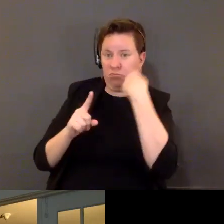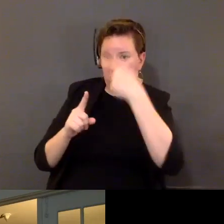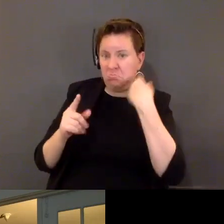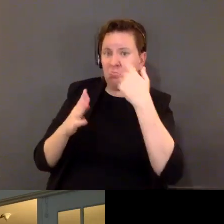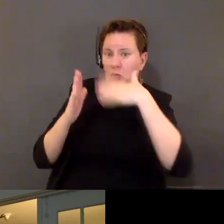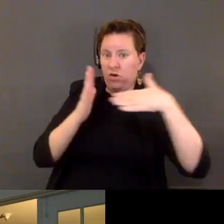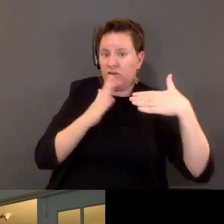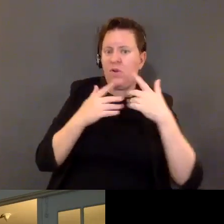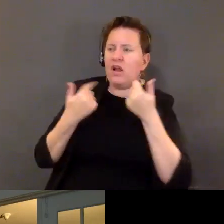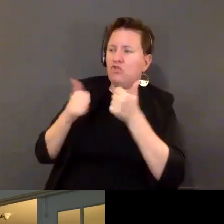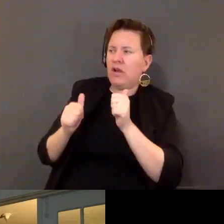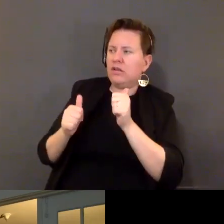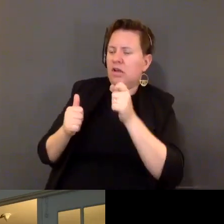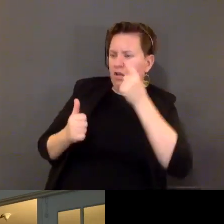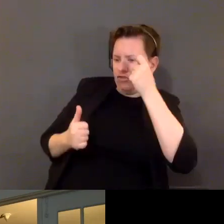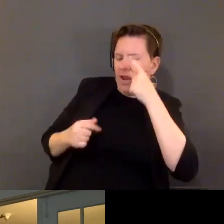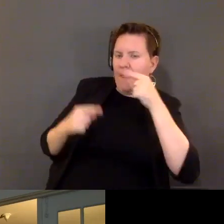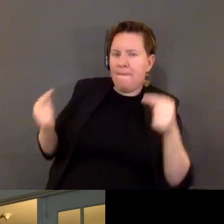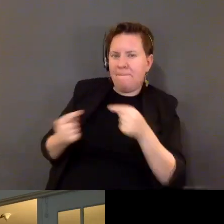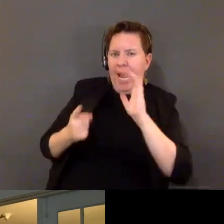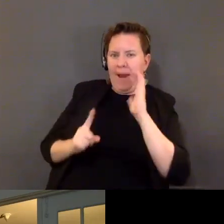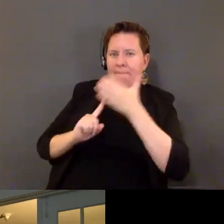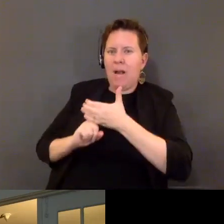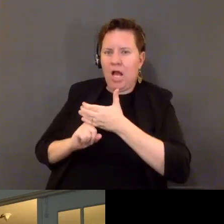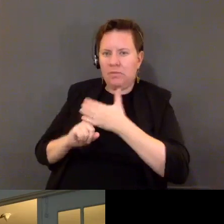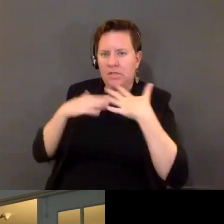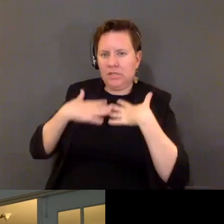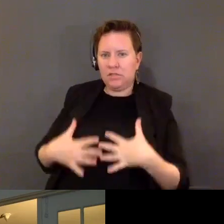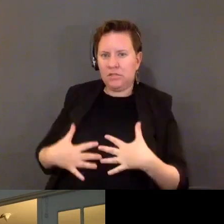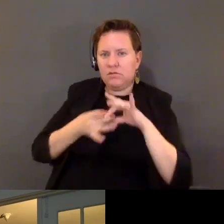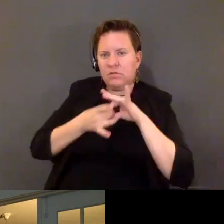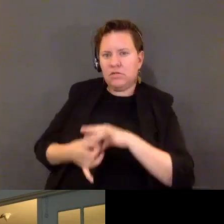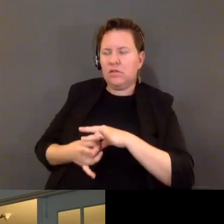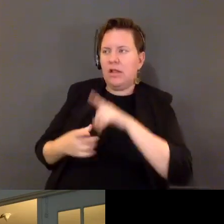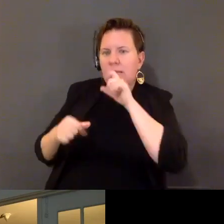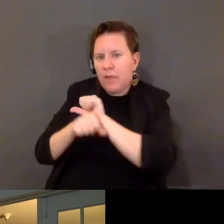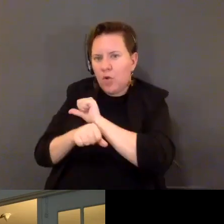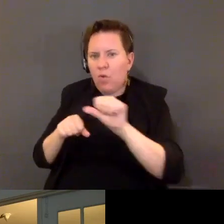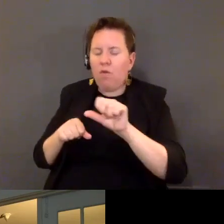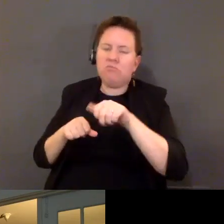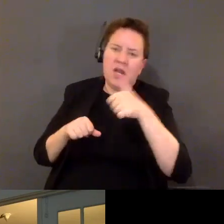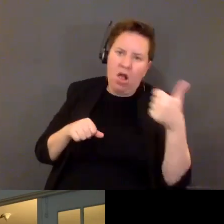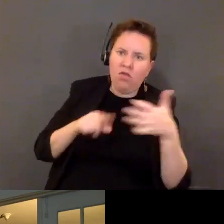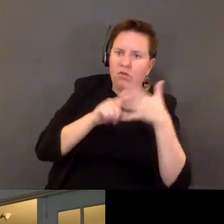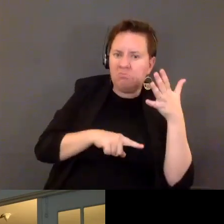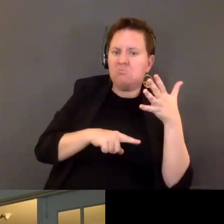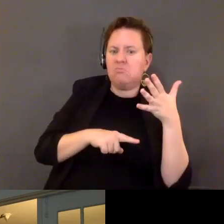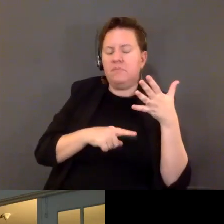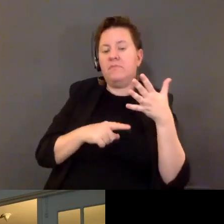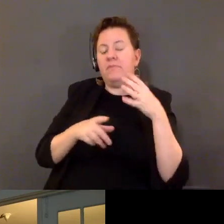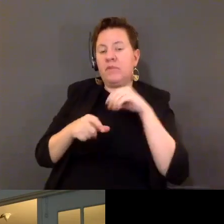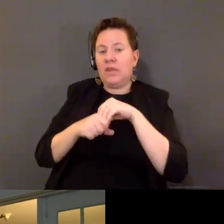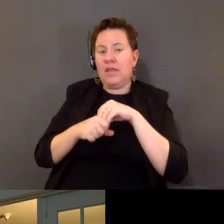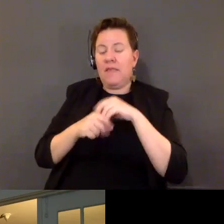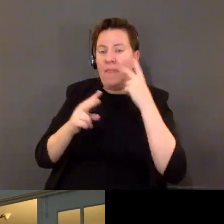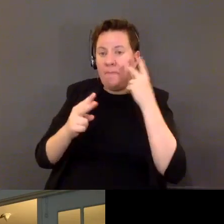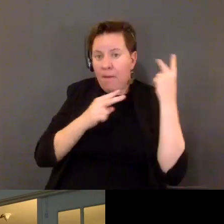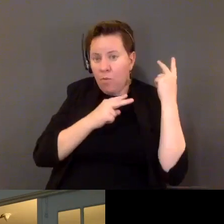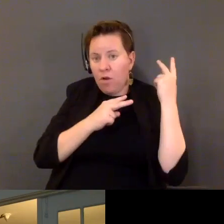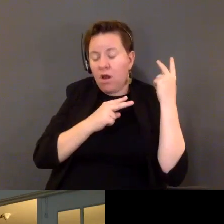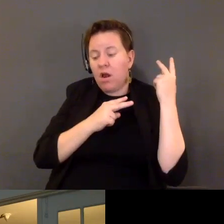the pain of embodiment and literal and and otherwise um and in the memoir i guess what